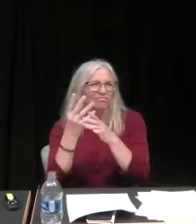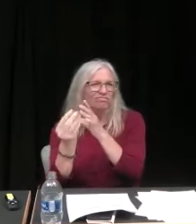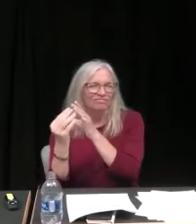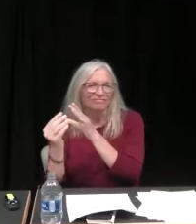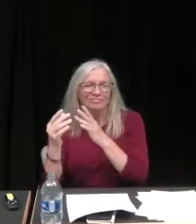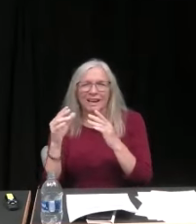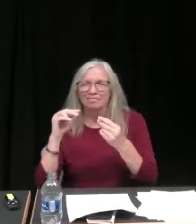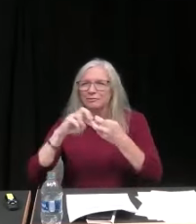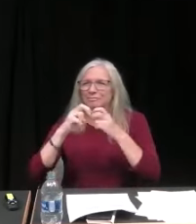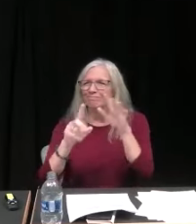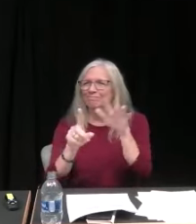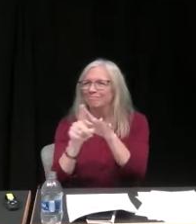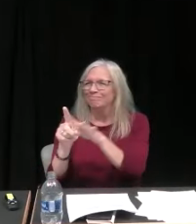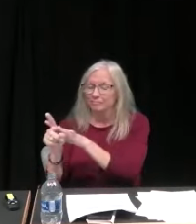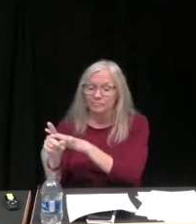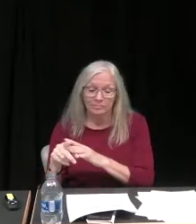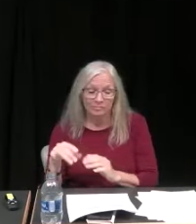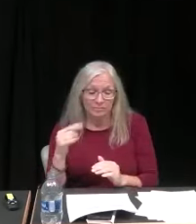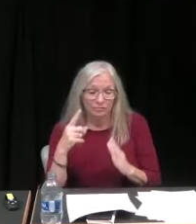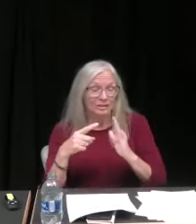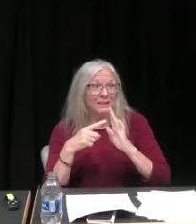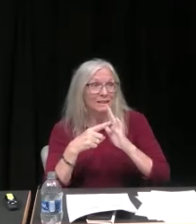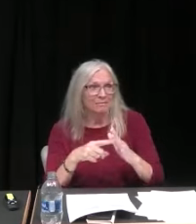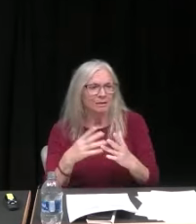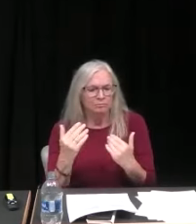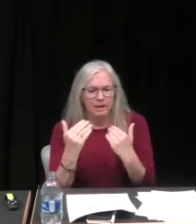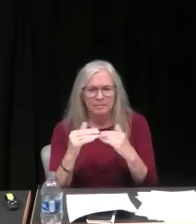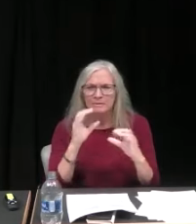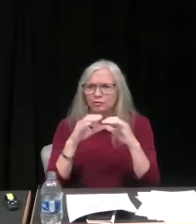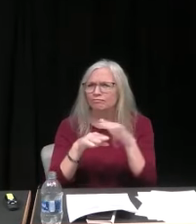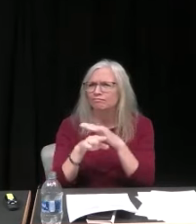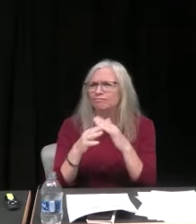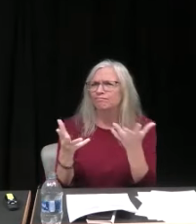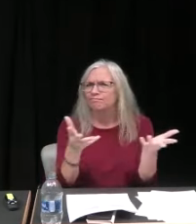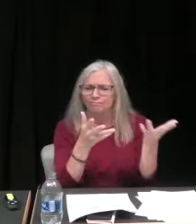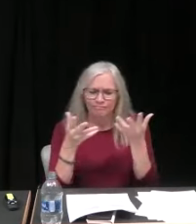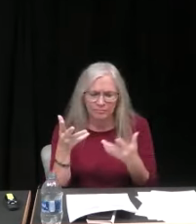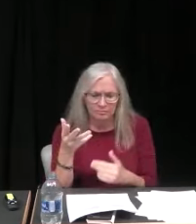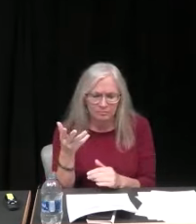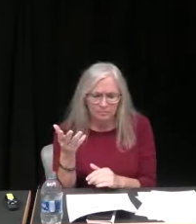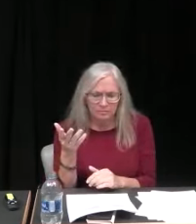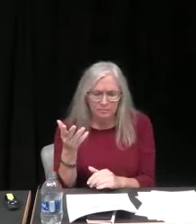so some of that of what we shared has happened in a social level but it definitely extends